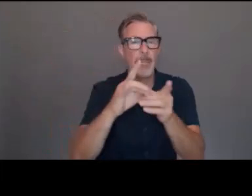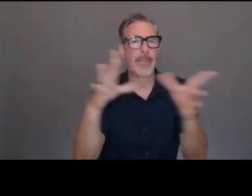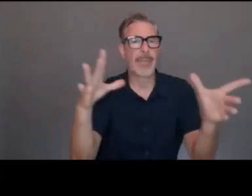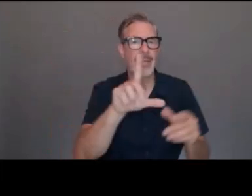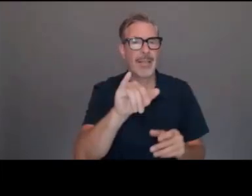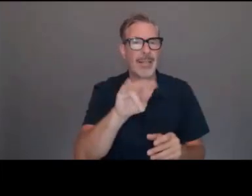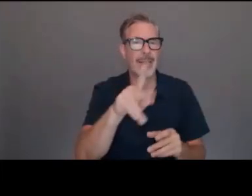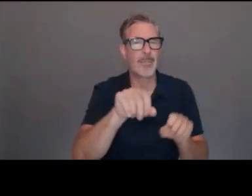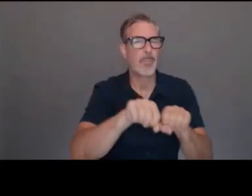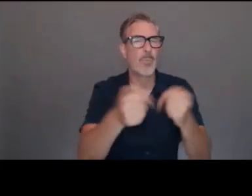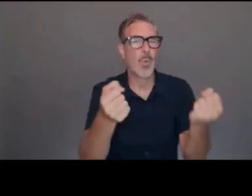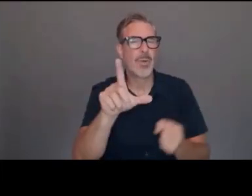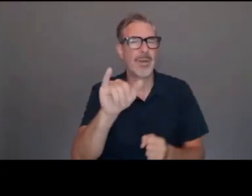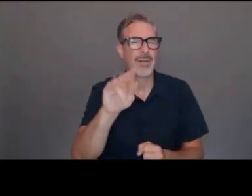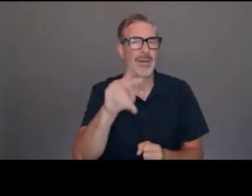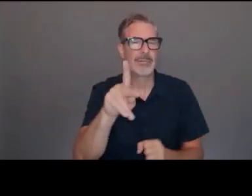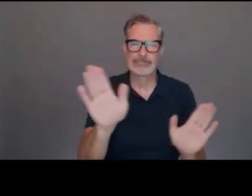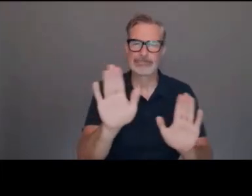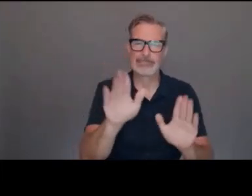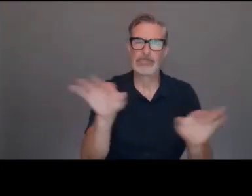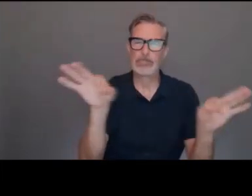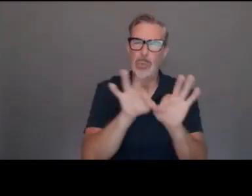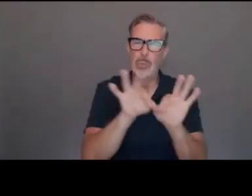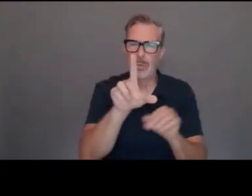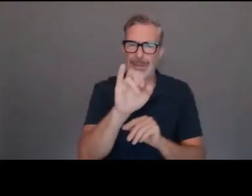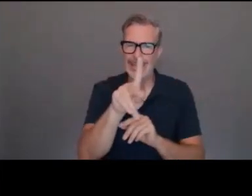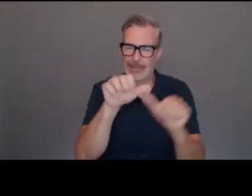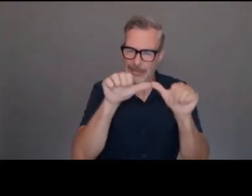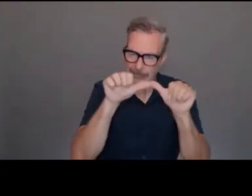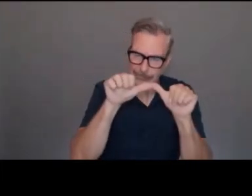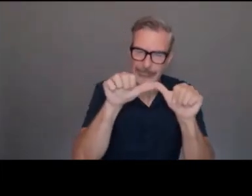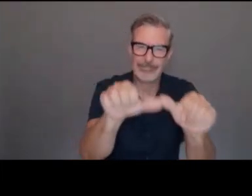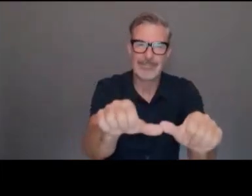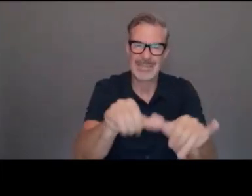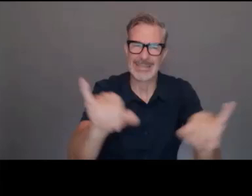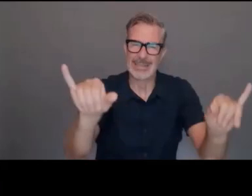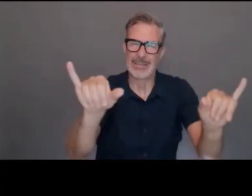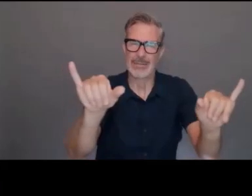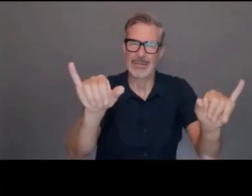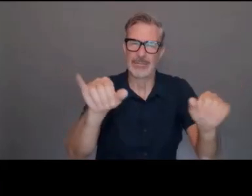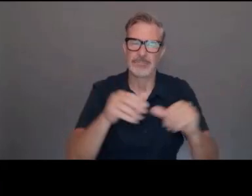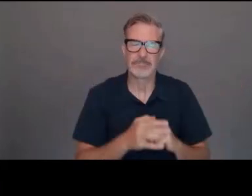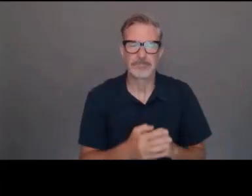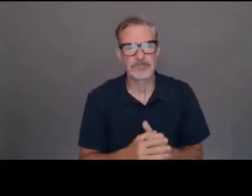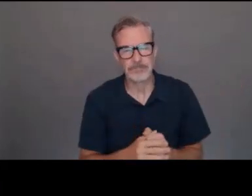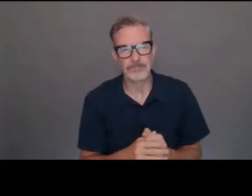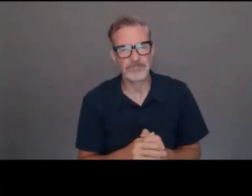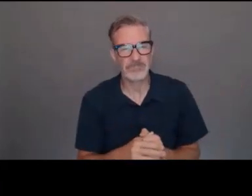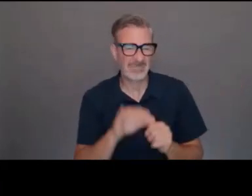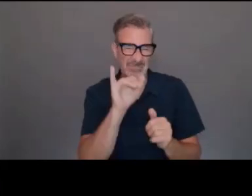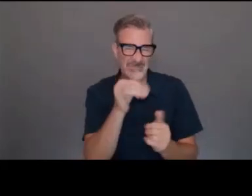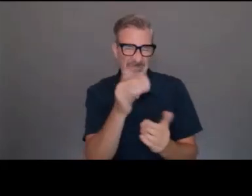the evaluation process, those links no longer work. So these are some tips, tricks, and considerations that we find ourselves